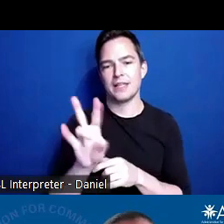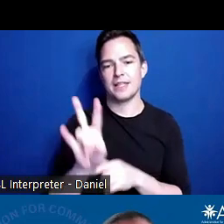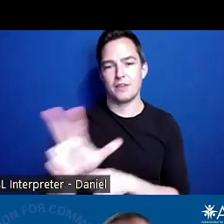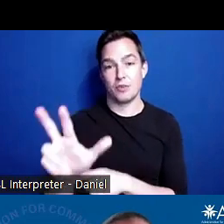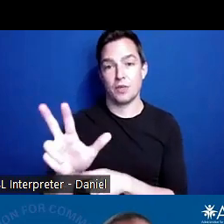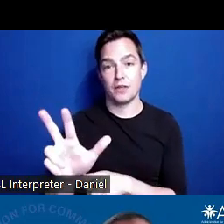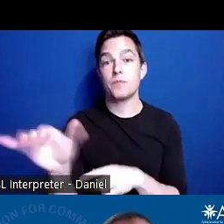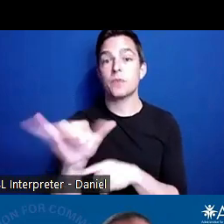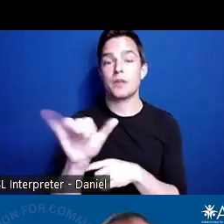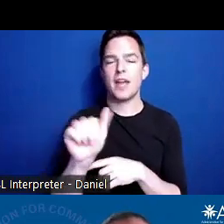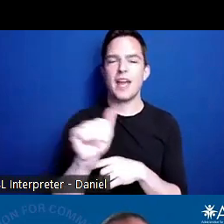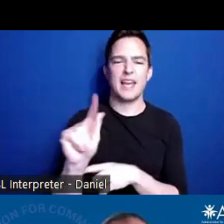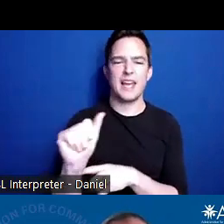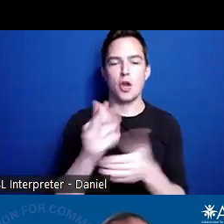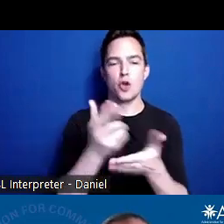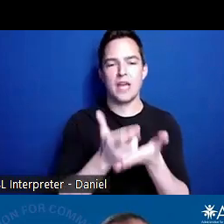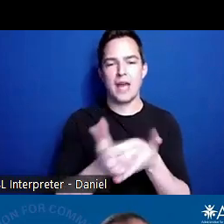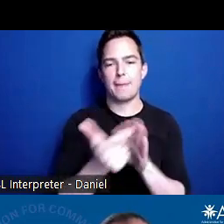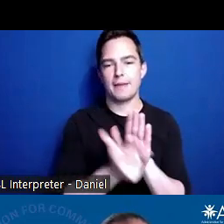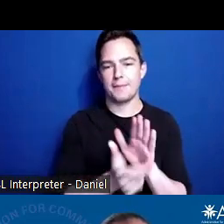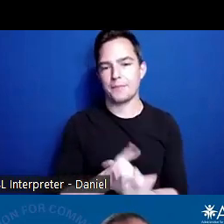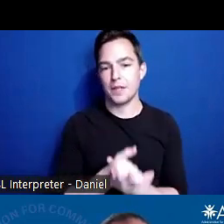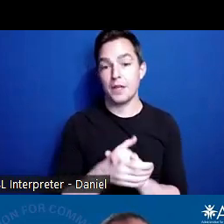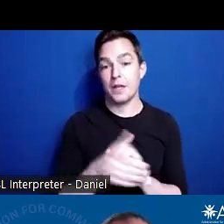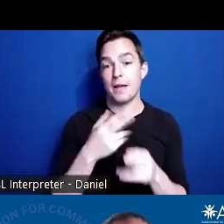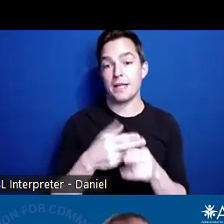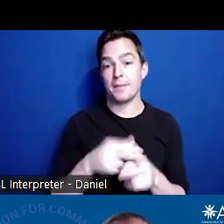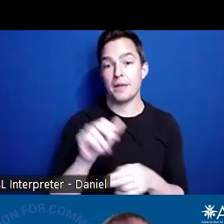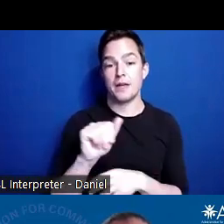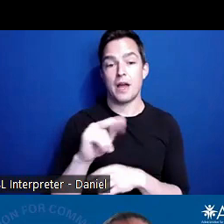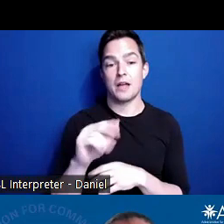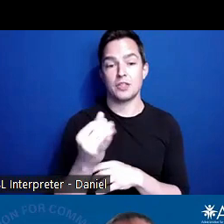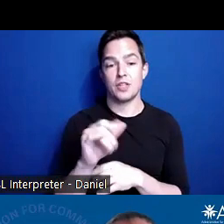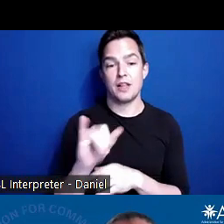also known as the Rehab Act. My name, as you heard, is Dr. Anjali Forber-Pratt, and I am the